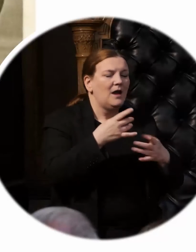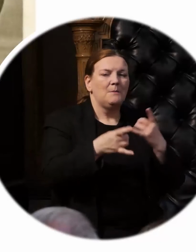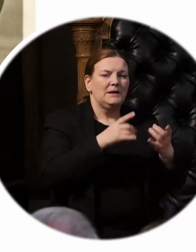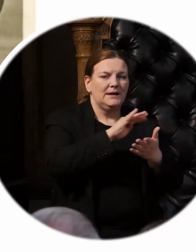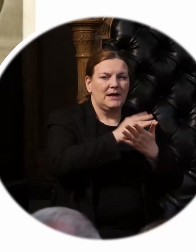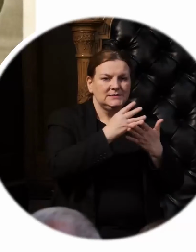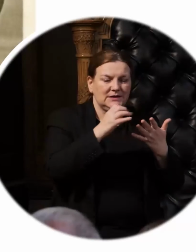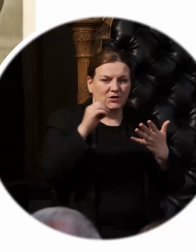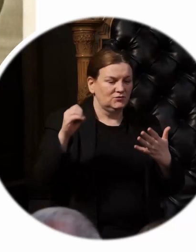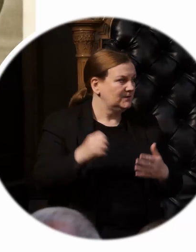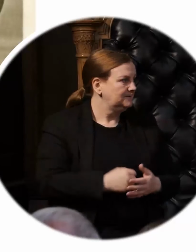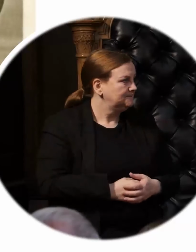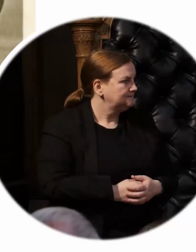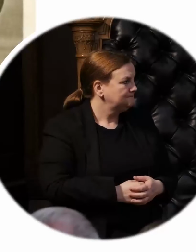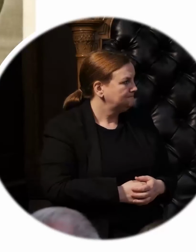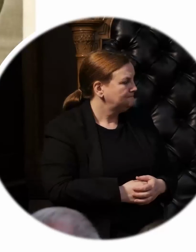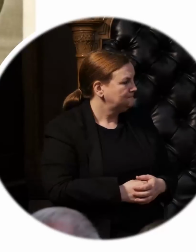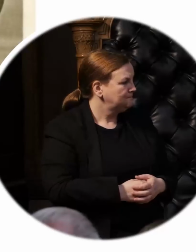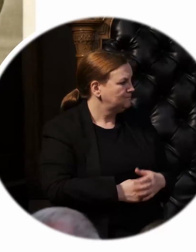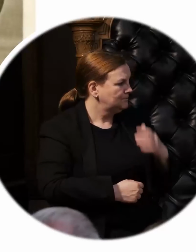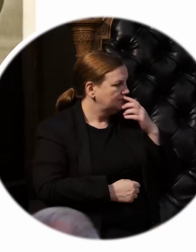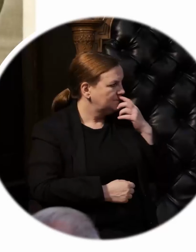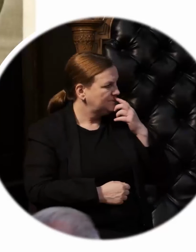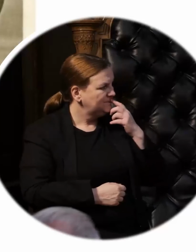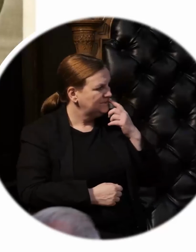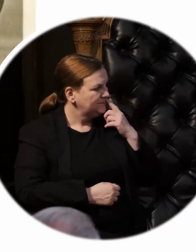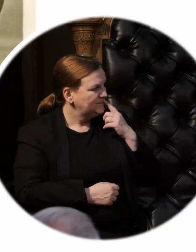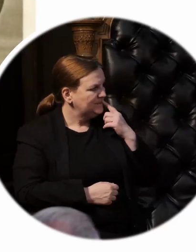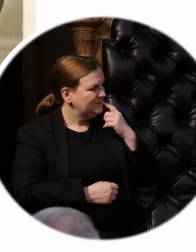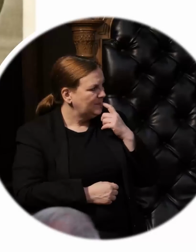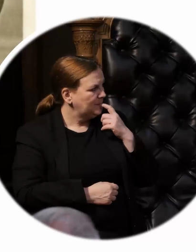And this is coming out of this wall here, this one.